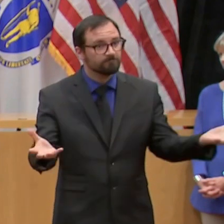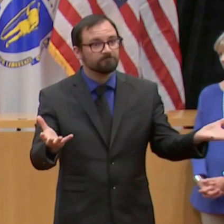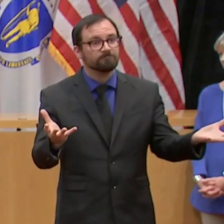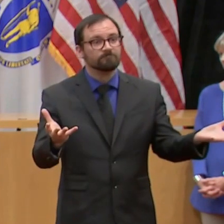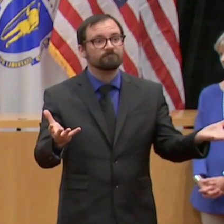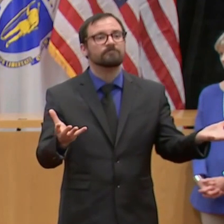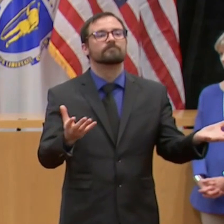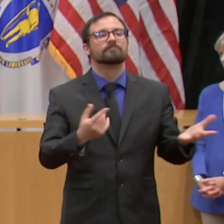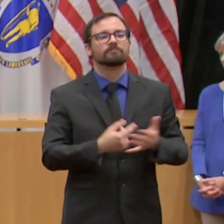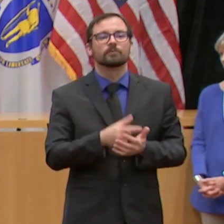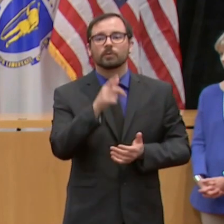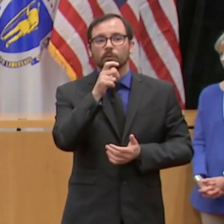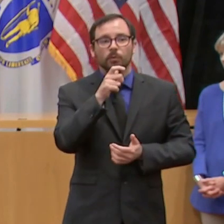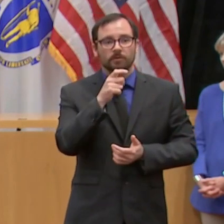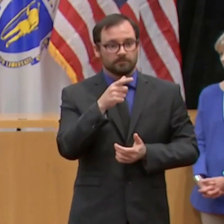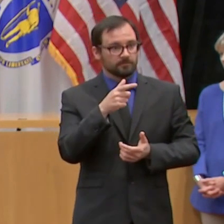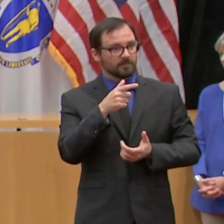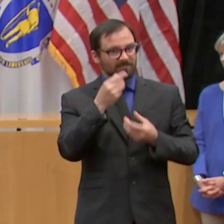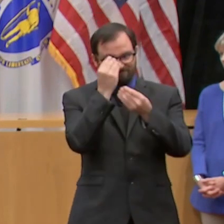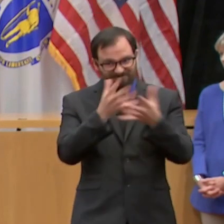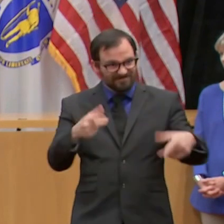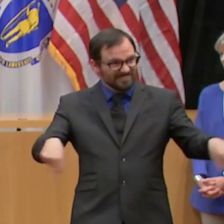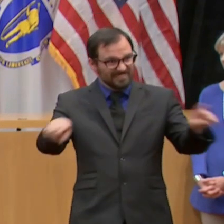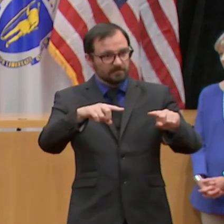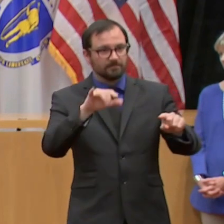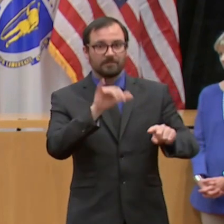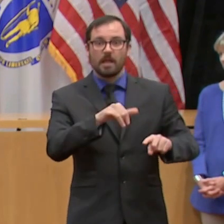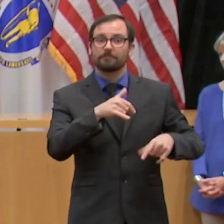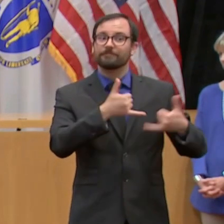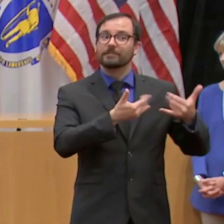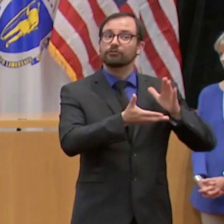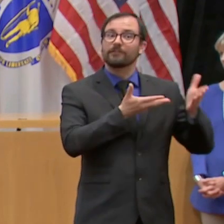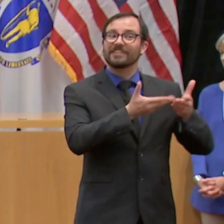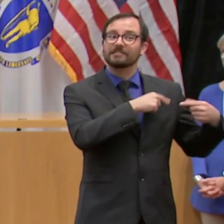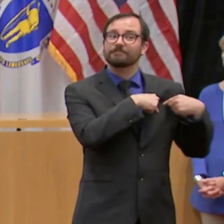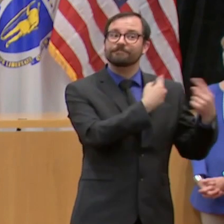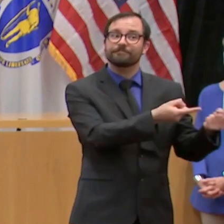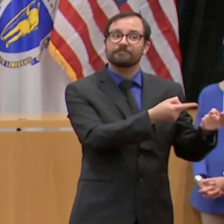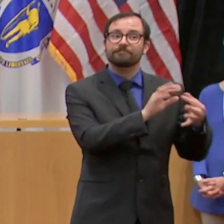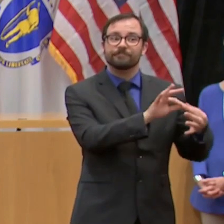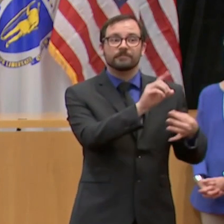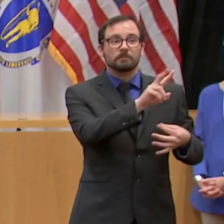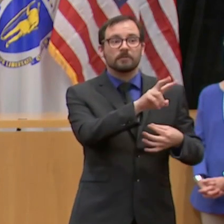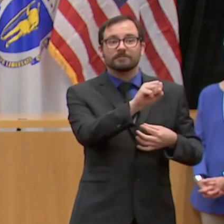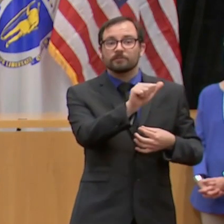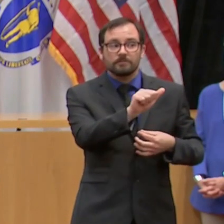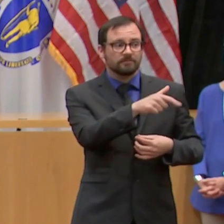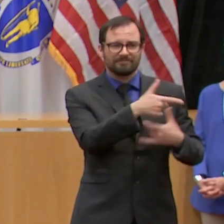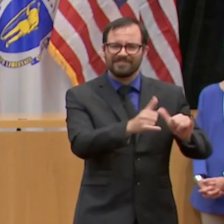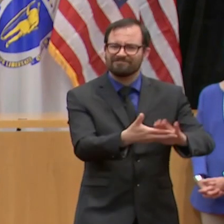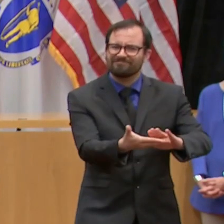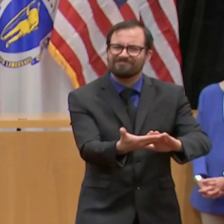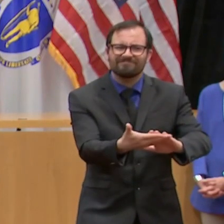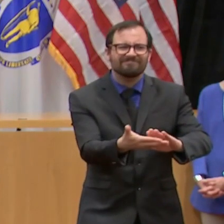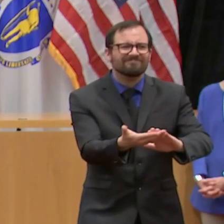ENVIRONMENT, THE POINT OF THE MESSAGE IS TO EXPLAIN THAT THESE SERVICES ARE STILL AVAILABLE AND OUR PARTNERS